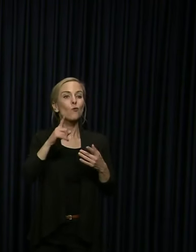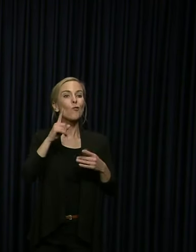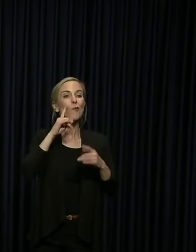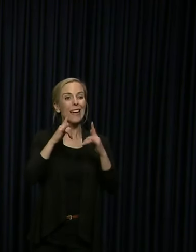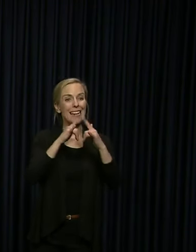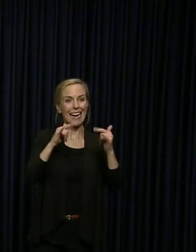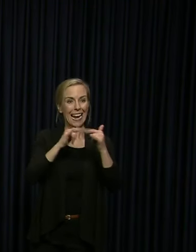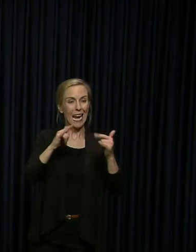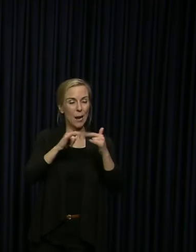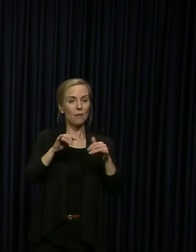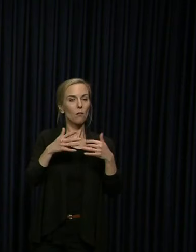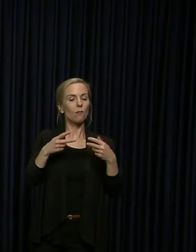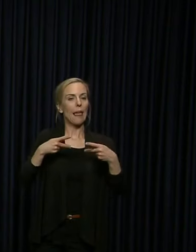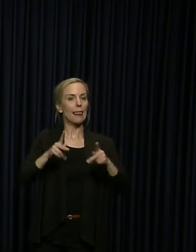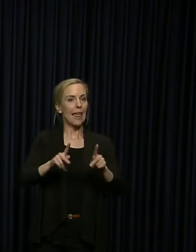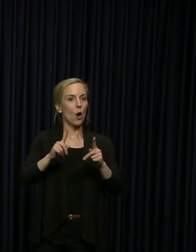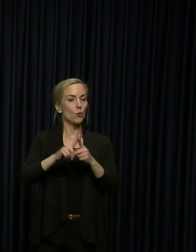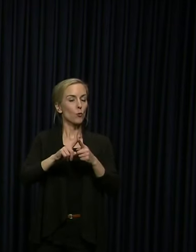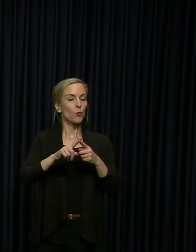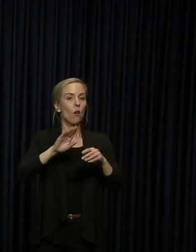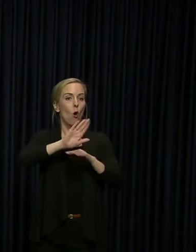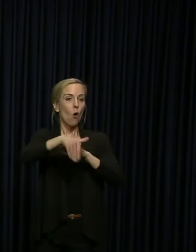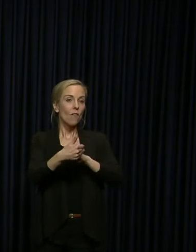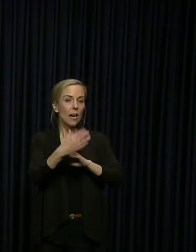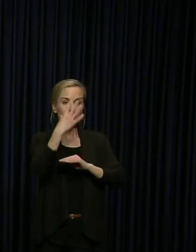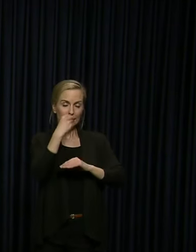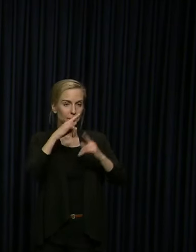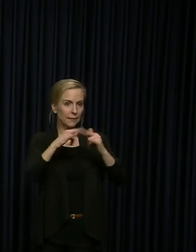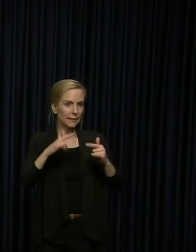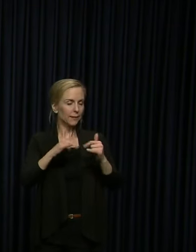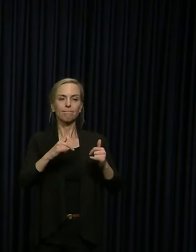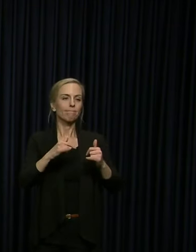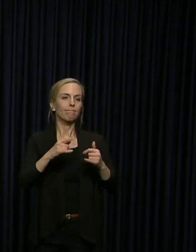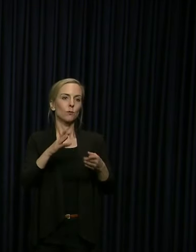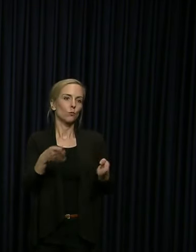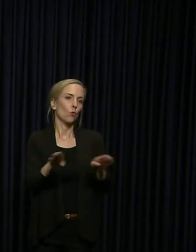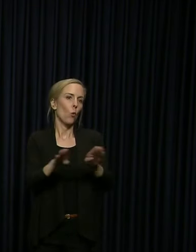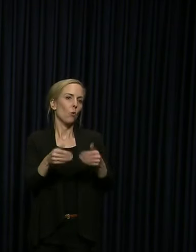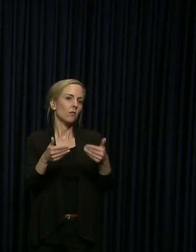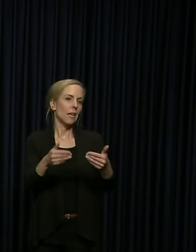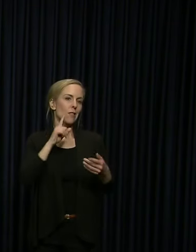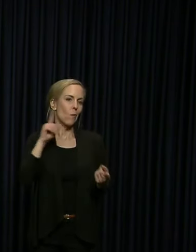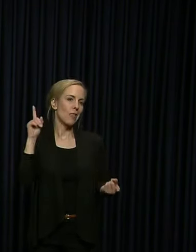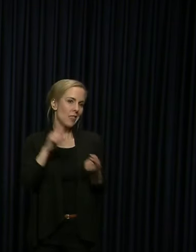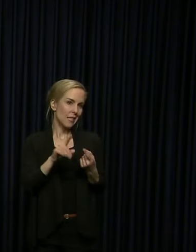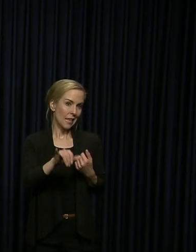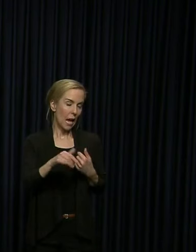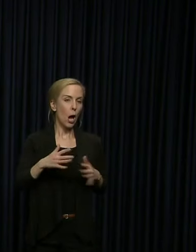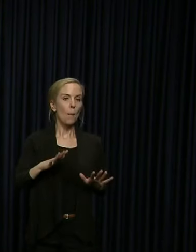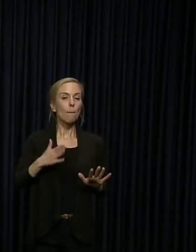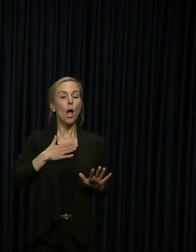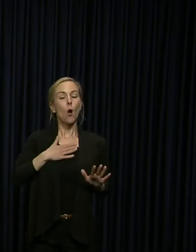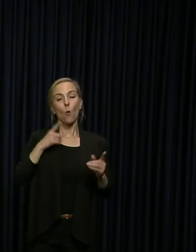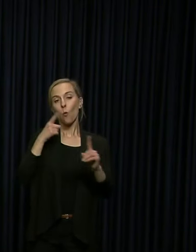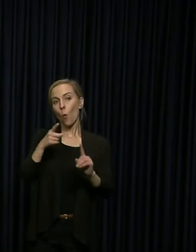IF YOU ARE ONE OF THESE FOLKS OR THE HUNDREDS OF OTHERS THAT ARE DOING IT, THANK YOU. THE SEC QUESTION IS DIRECTLY ON THAT.